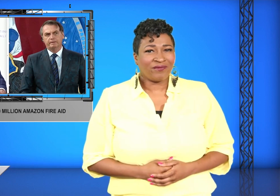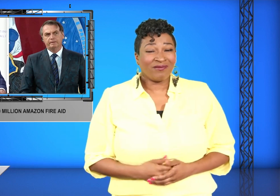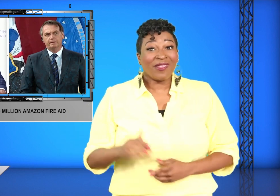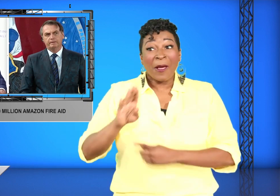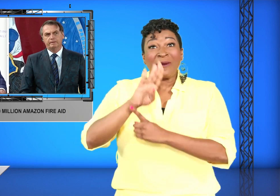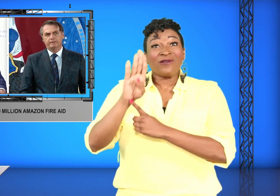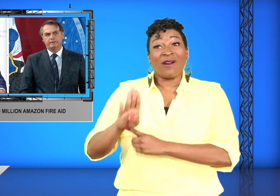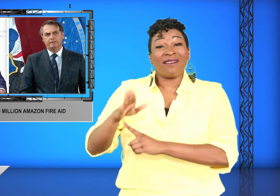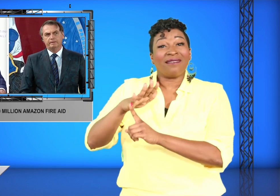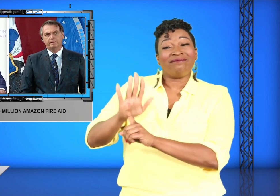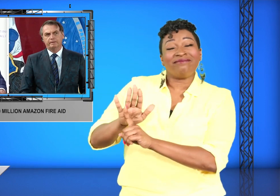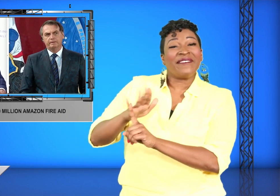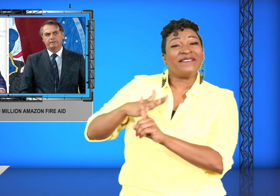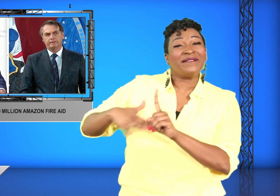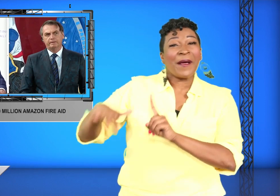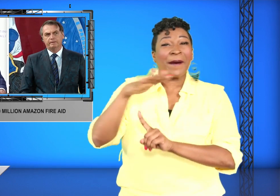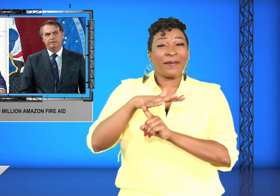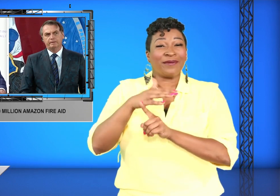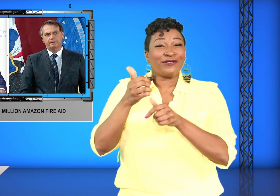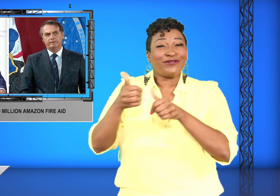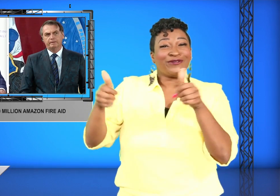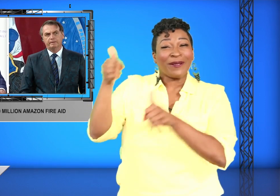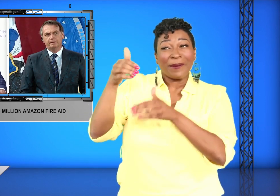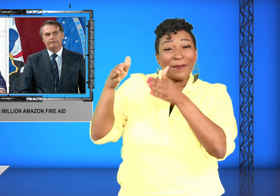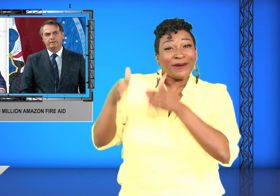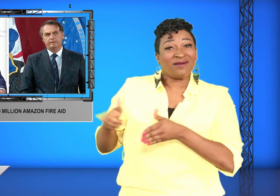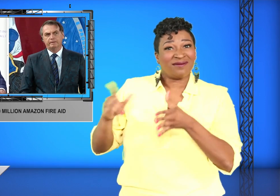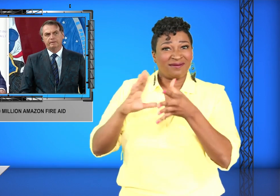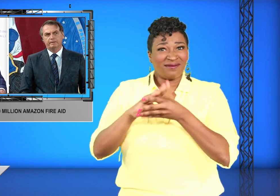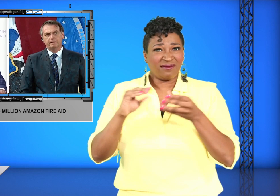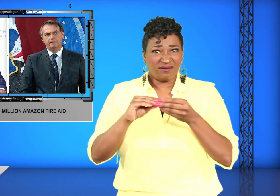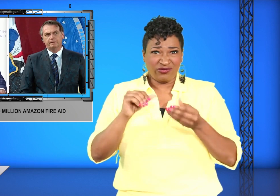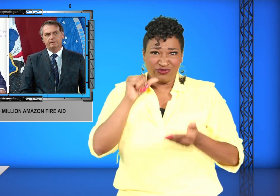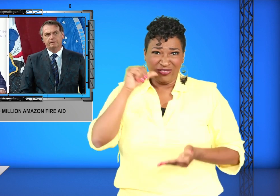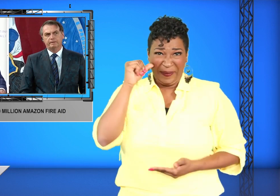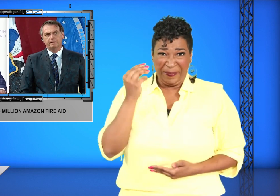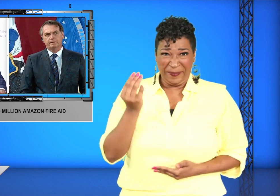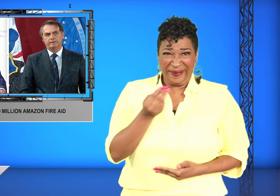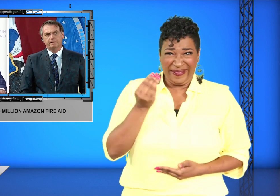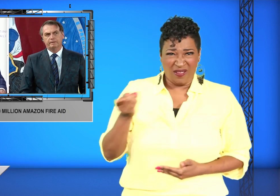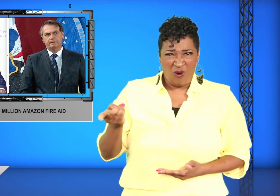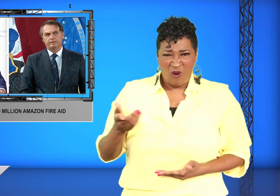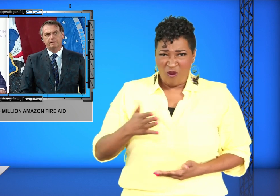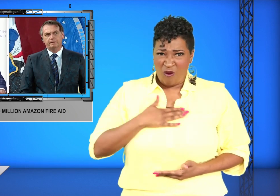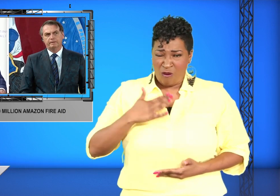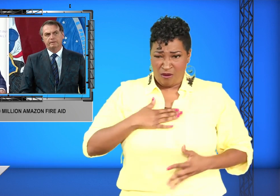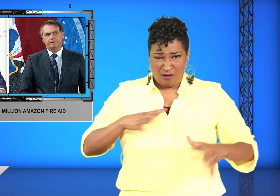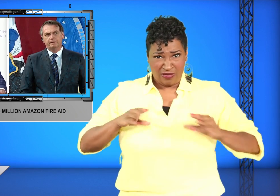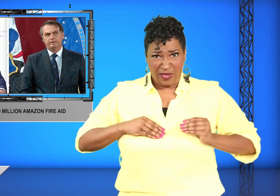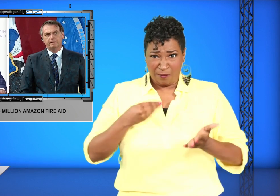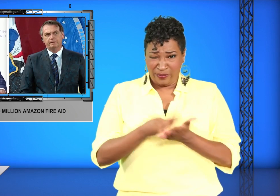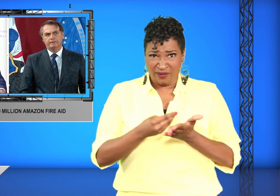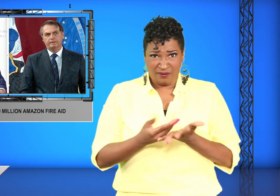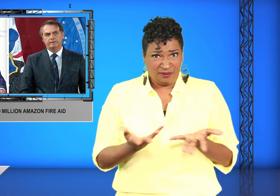It's worth noting: Brazil's environment minister said on Monday that the aid was welcome.